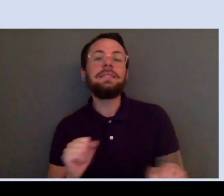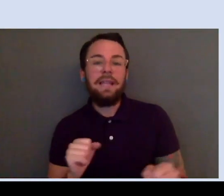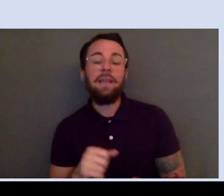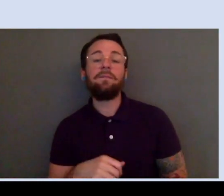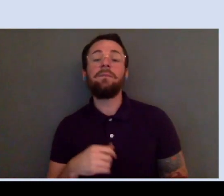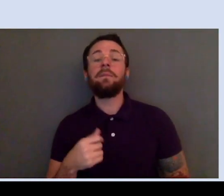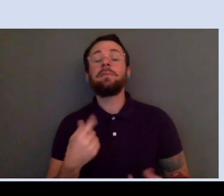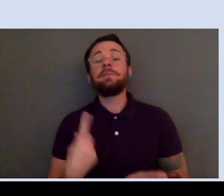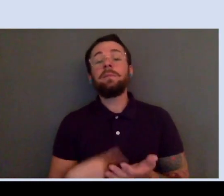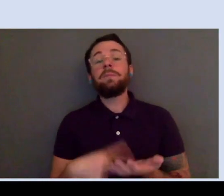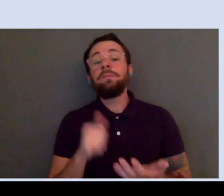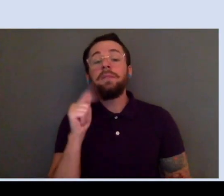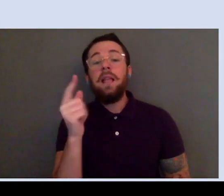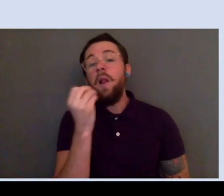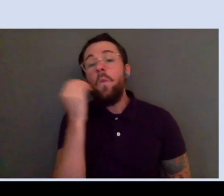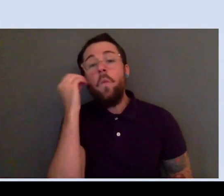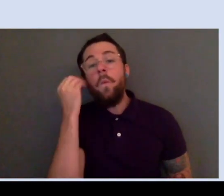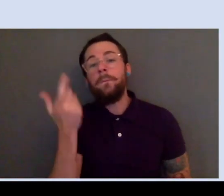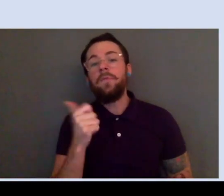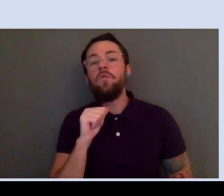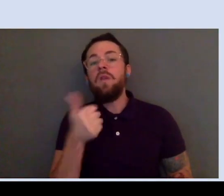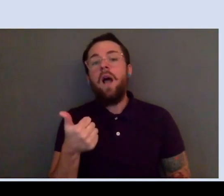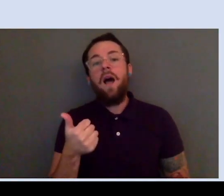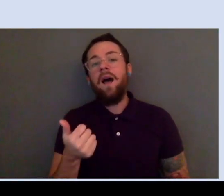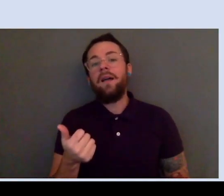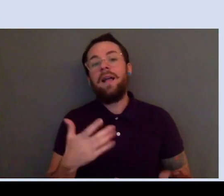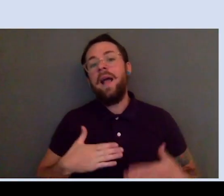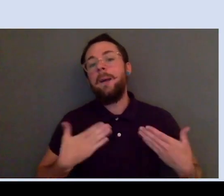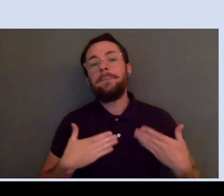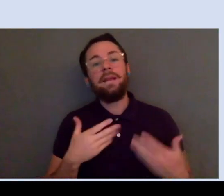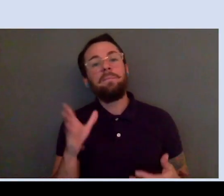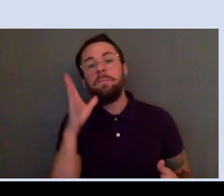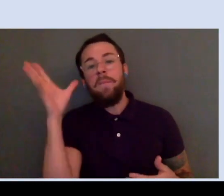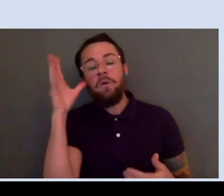So if you know how to give support to the students interested in coming back to school,